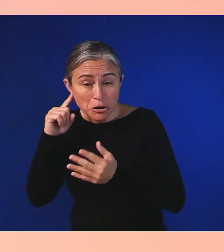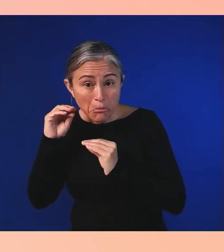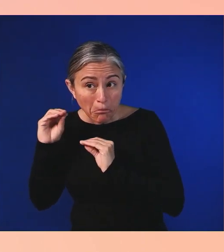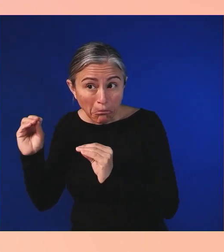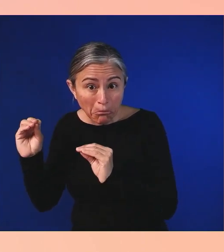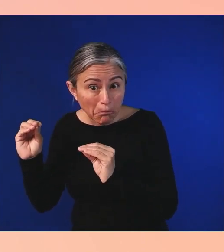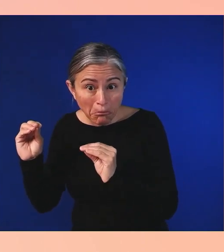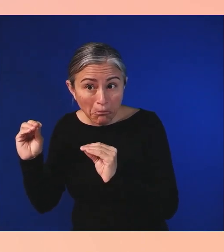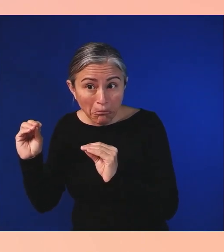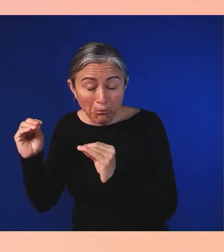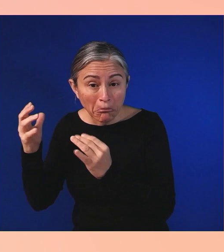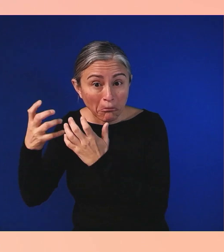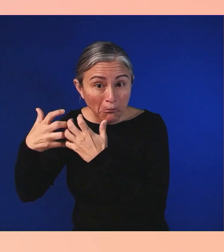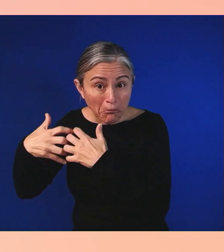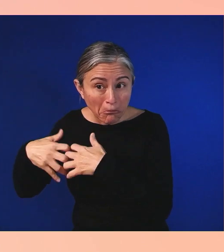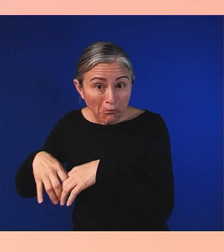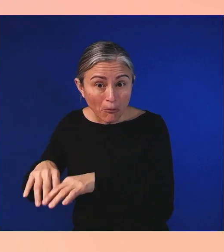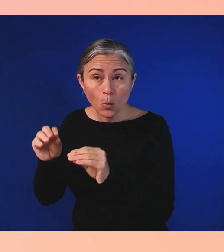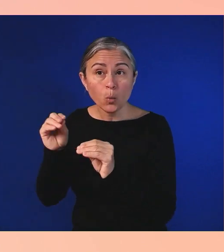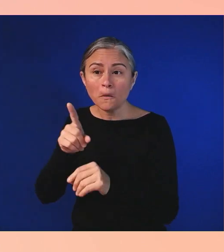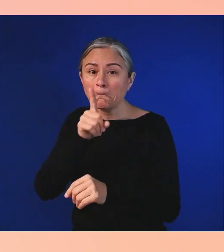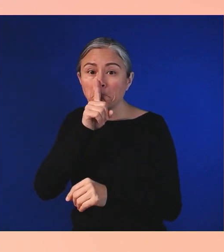so my error is fixed.